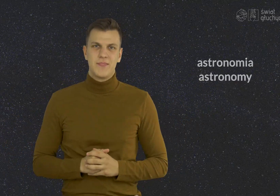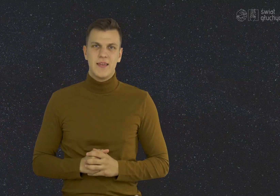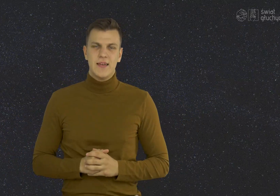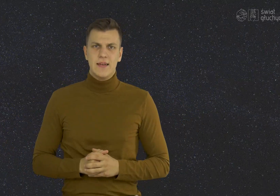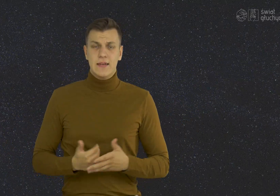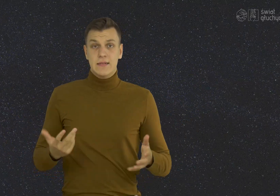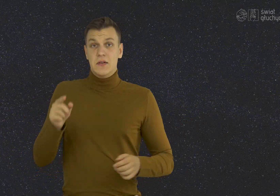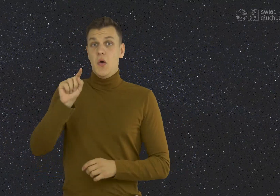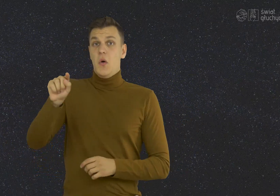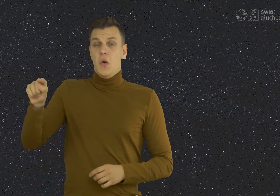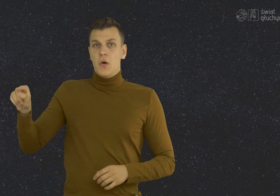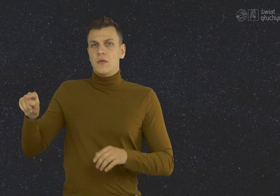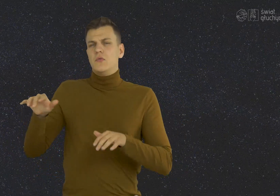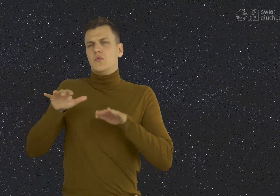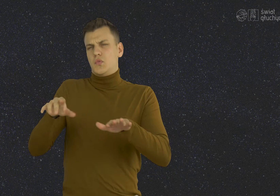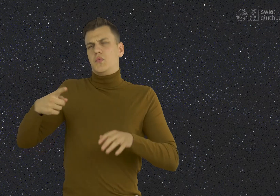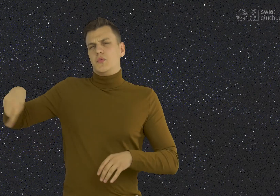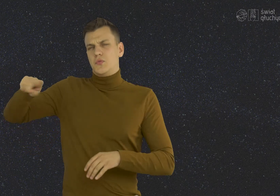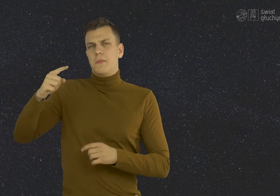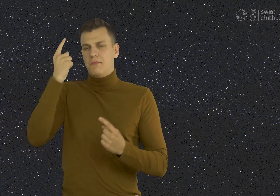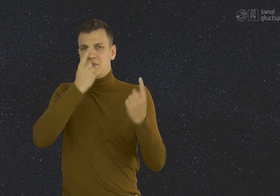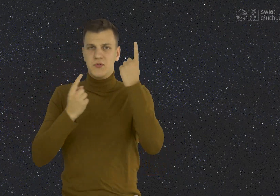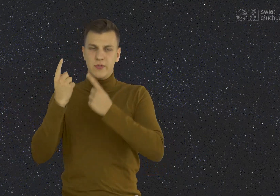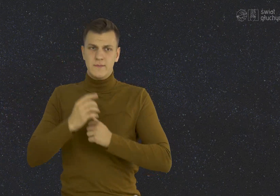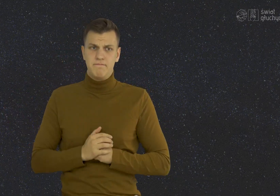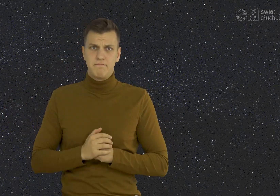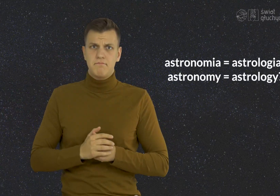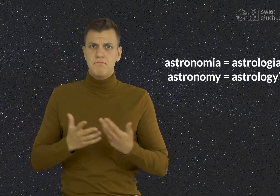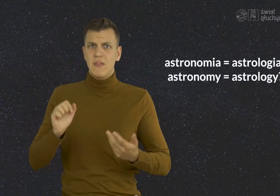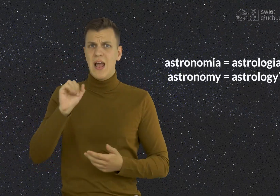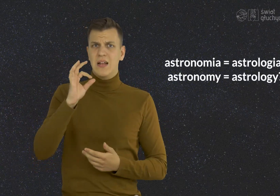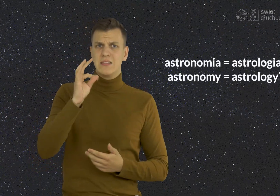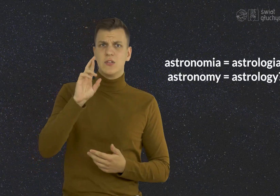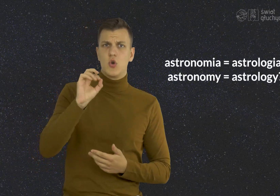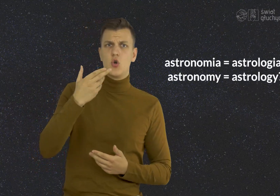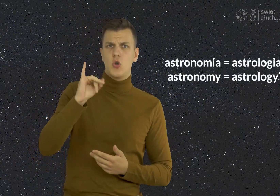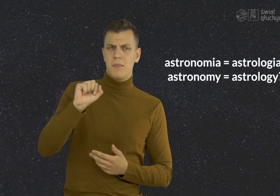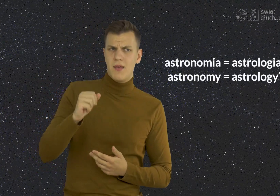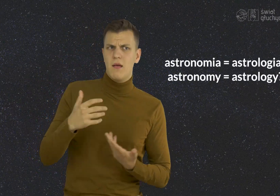Many people mistaken the word "Astronomy" with the word